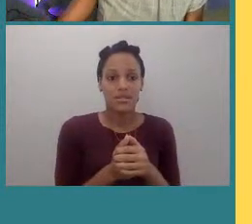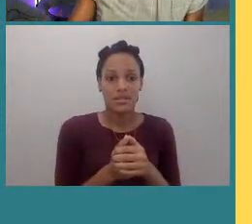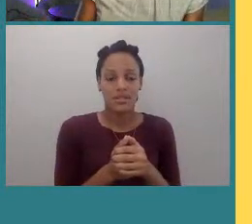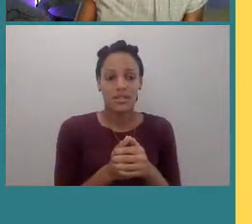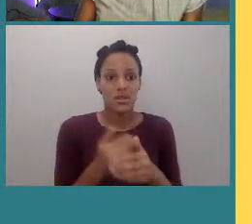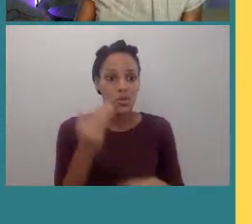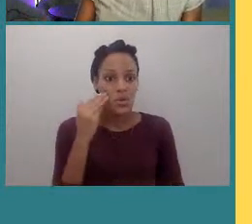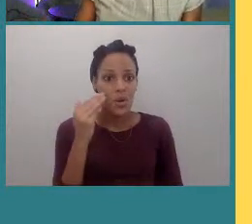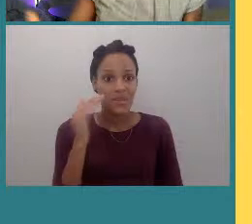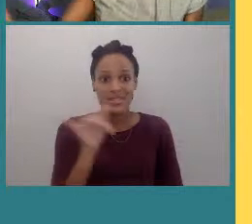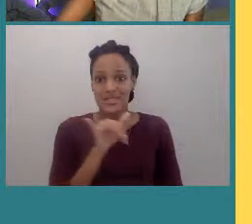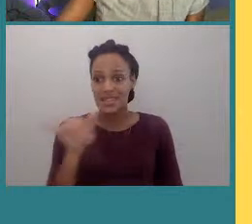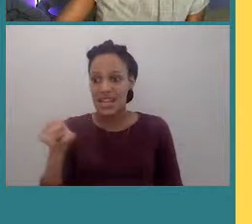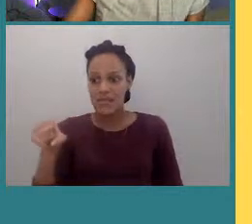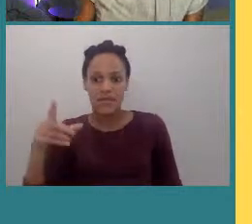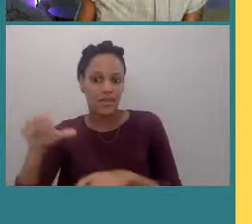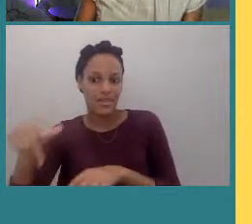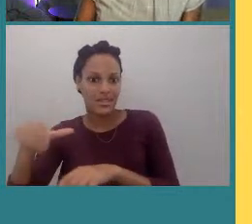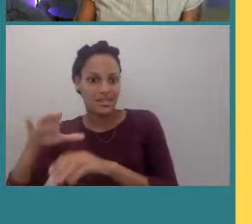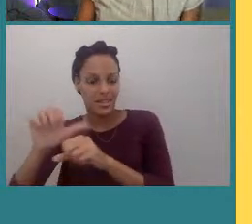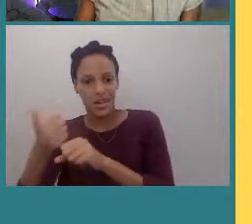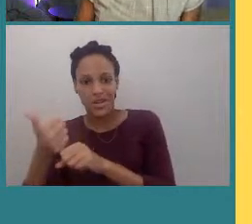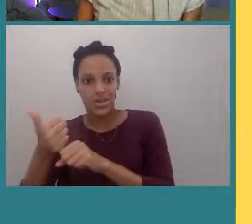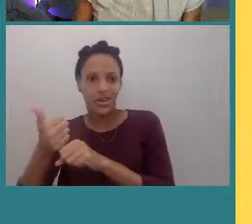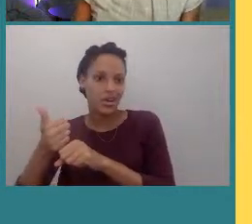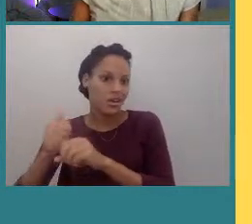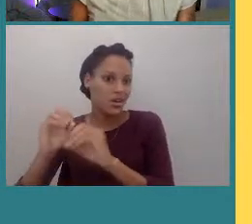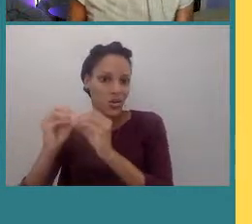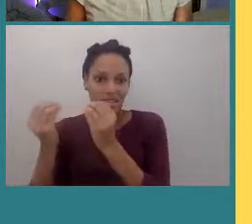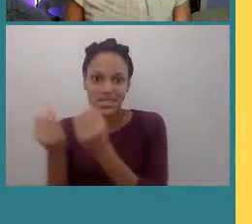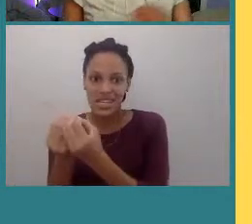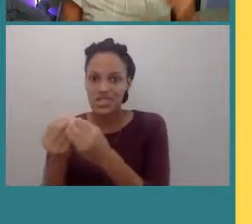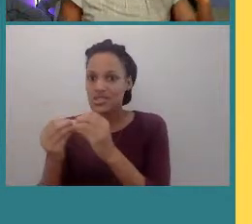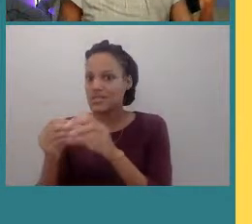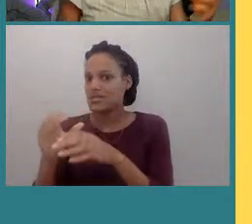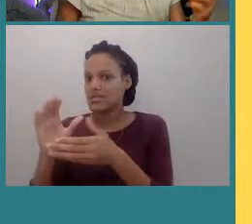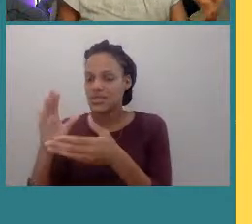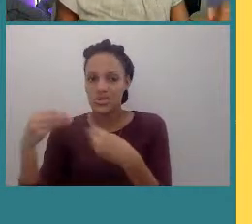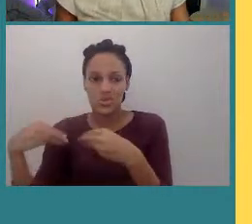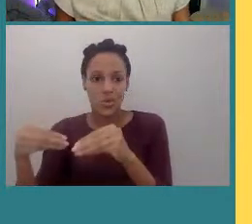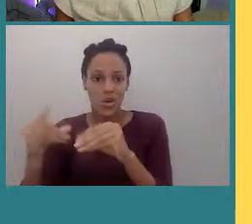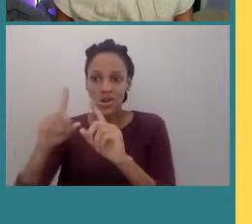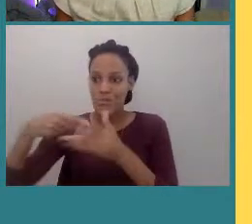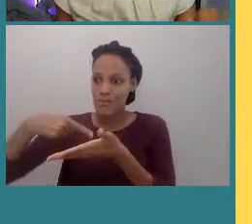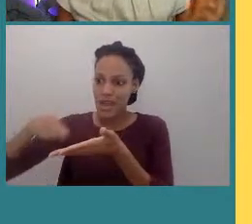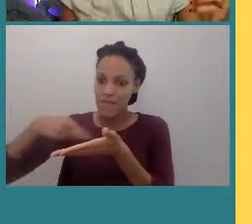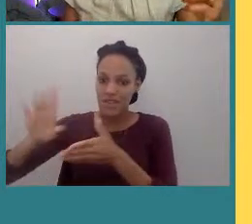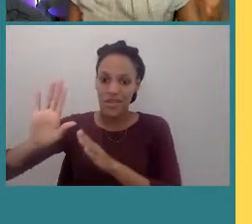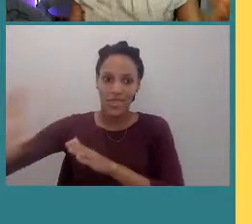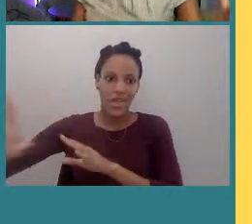the kids to go to college and for the rent for that month. So be intentional and give